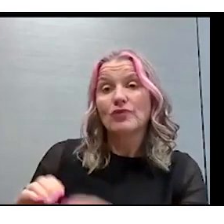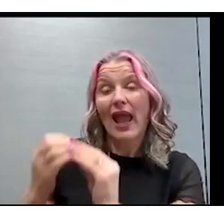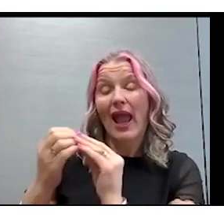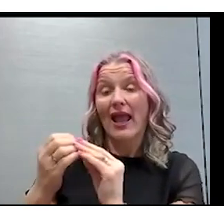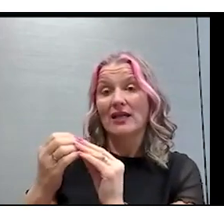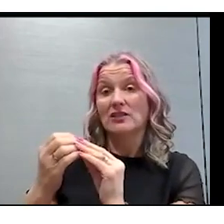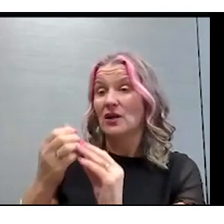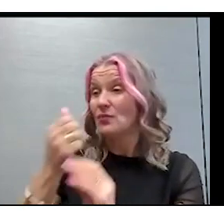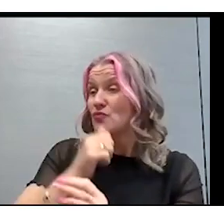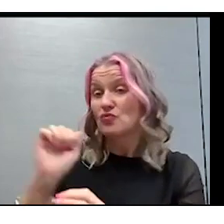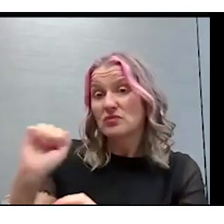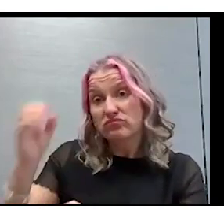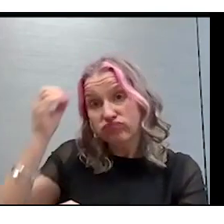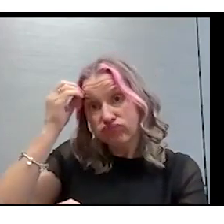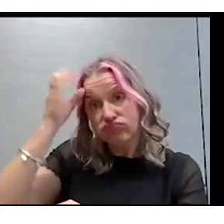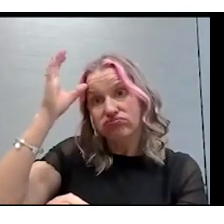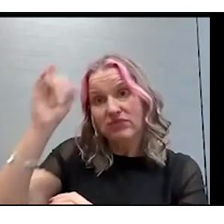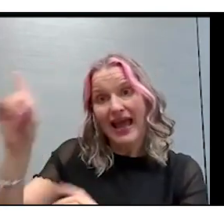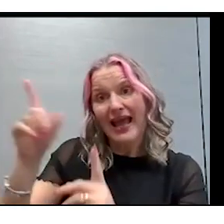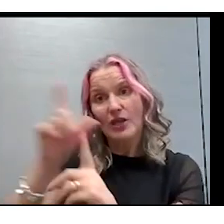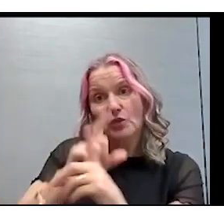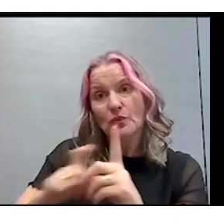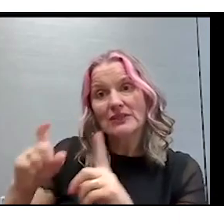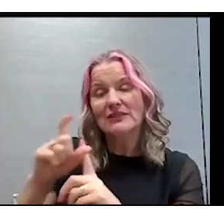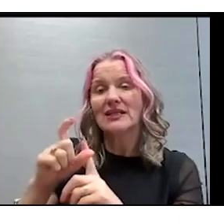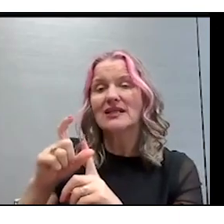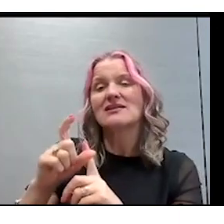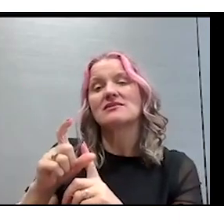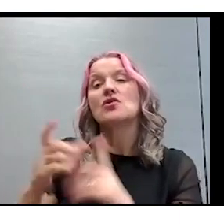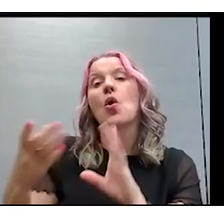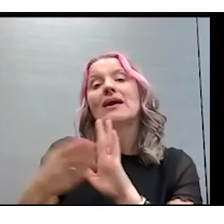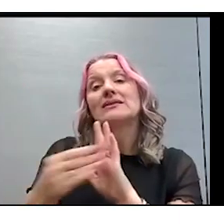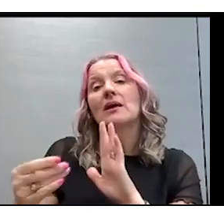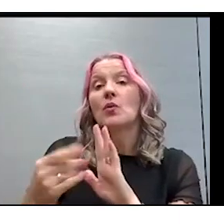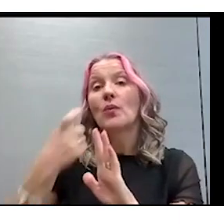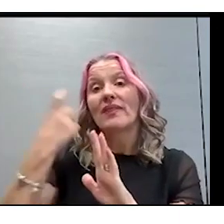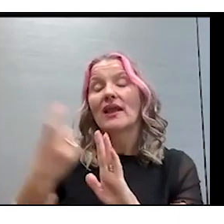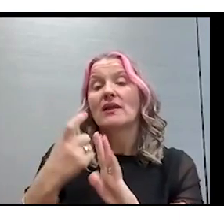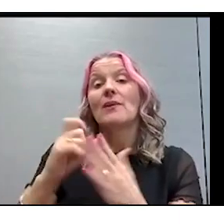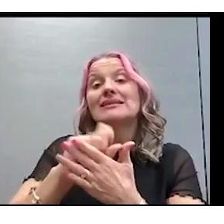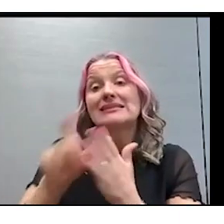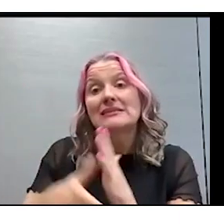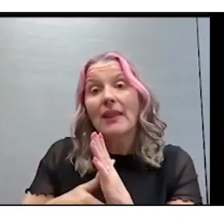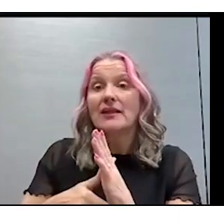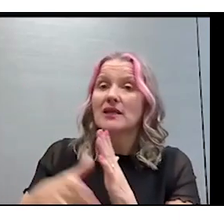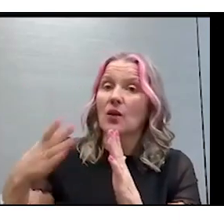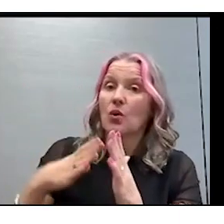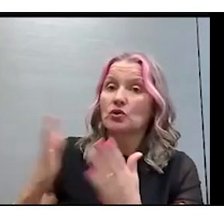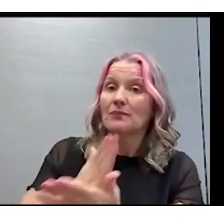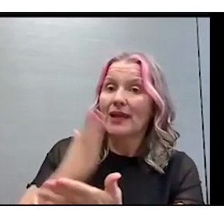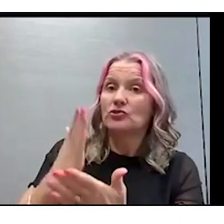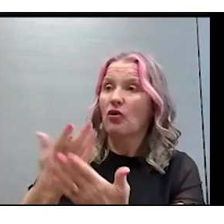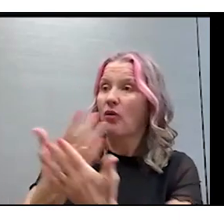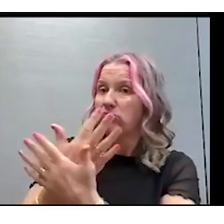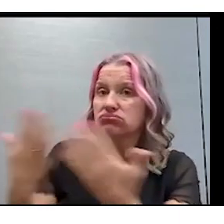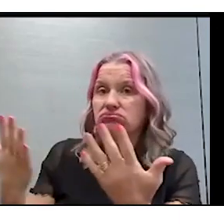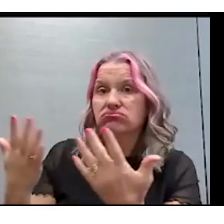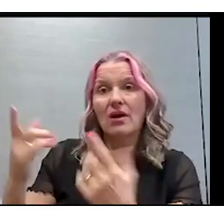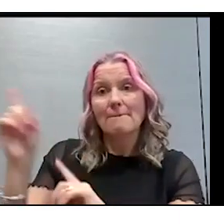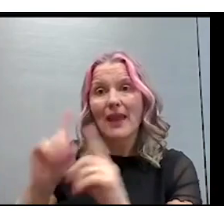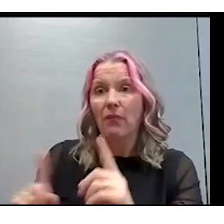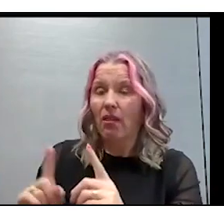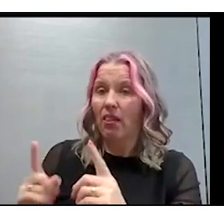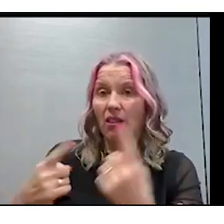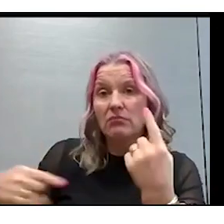So as we were working, for example, on disability, we wanted to ensure that multiple people across